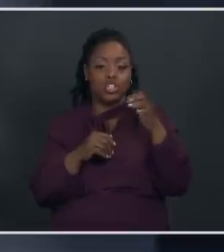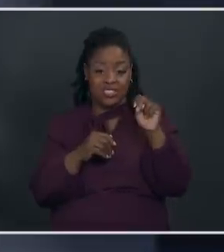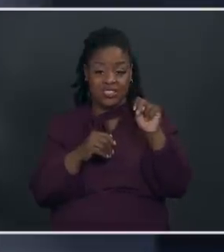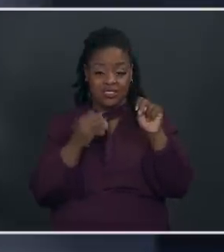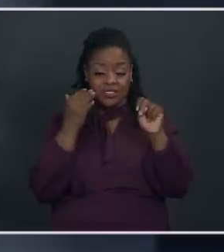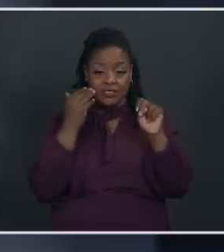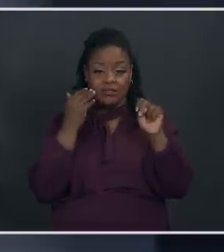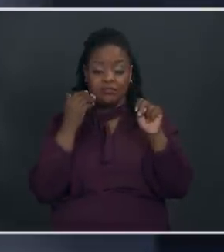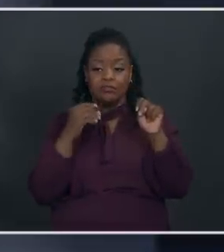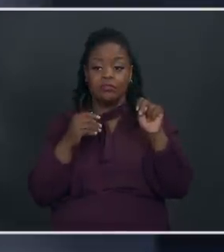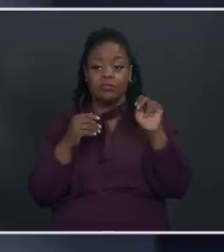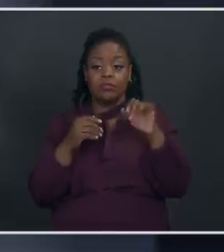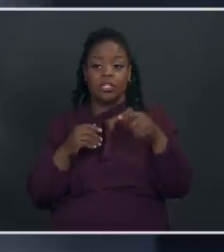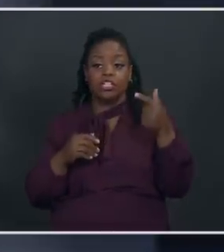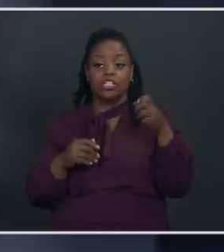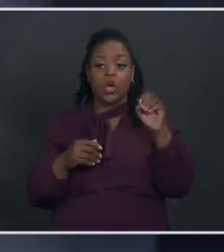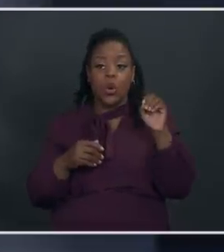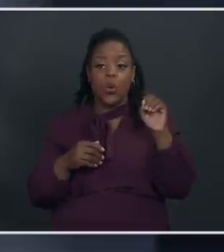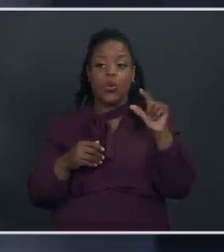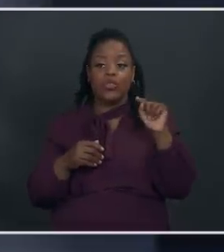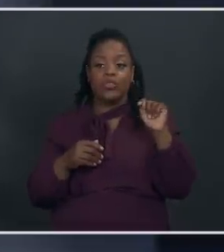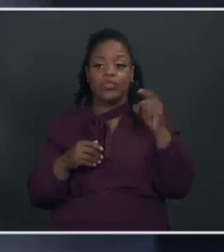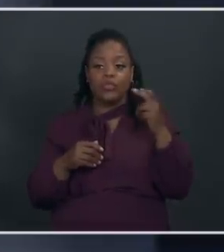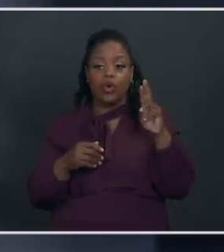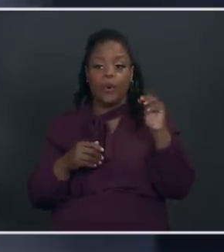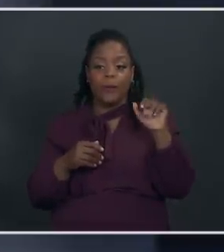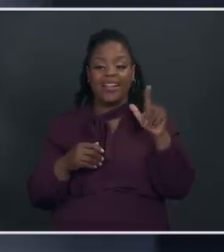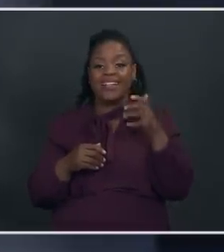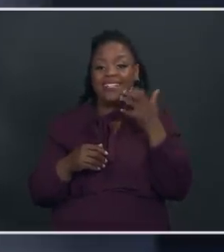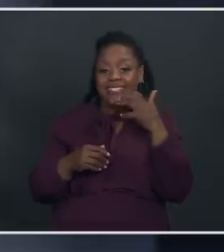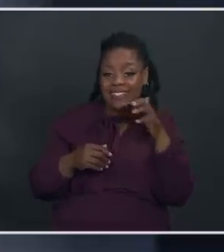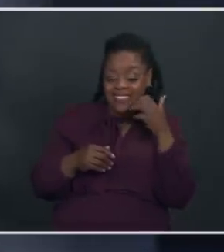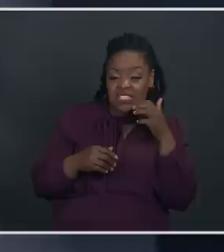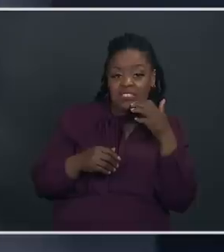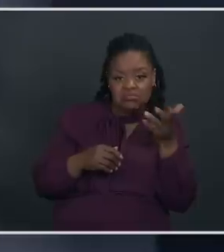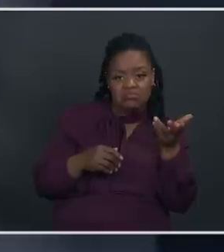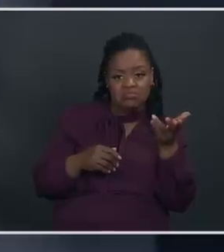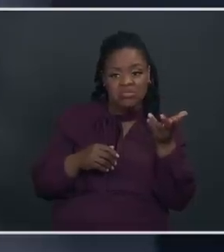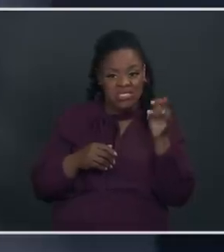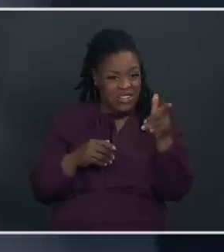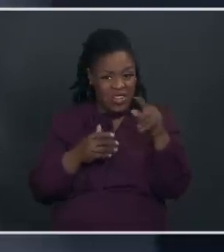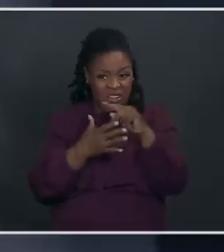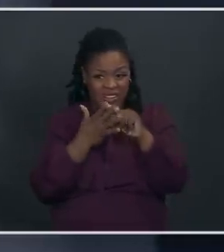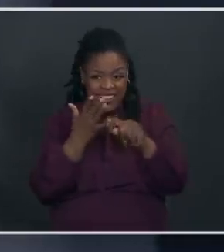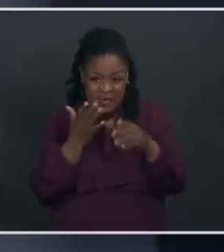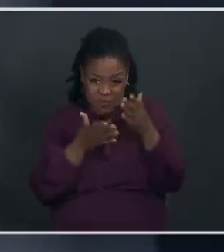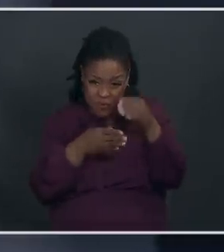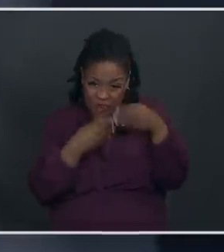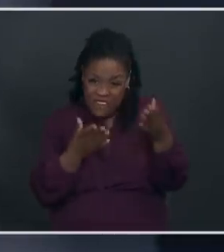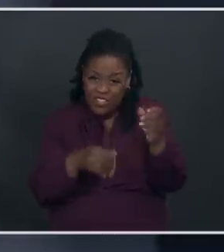whatever it's going to be, those are jobs. The same worker who works in South Carolina today